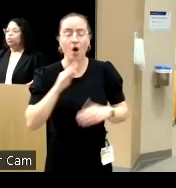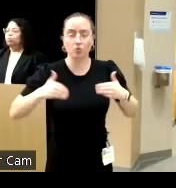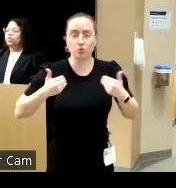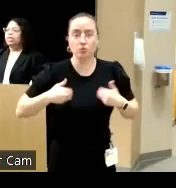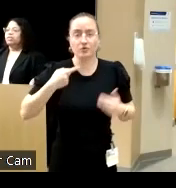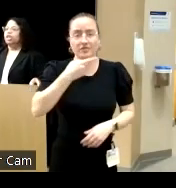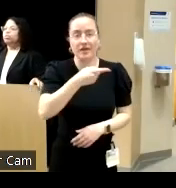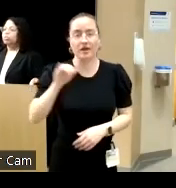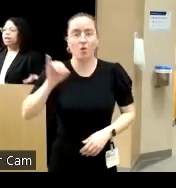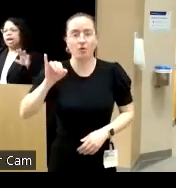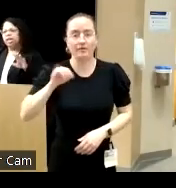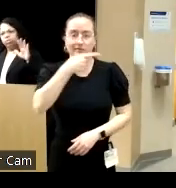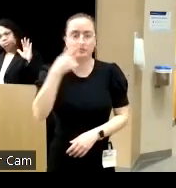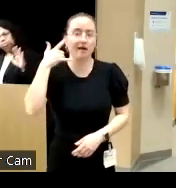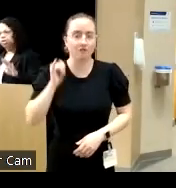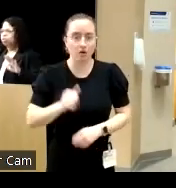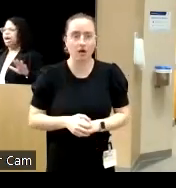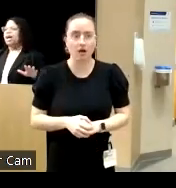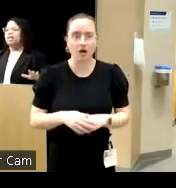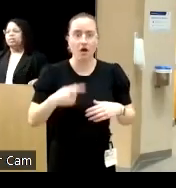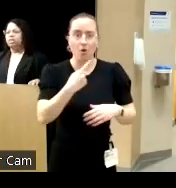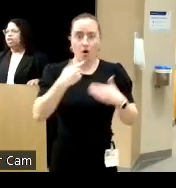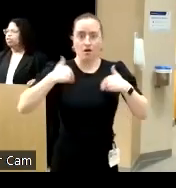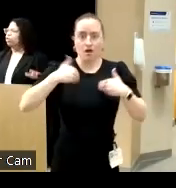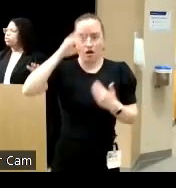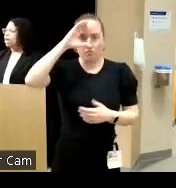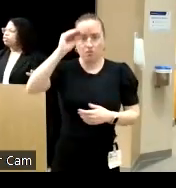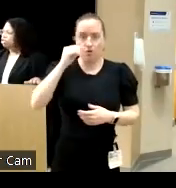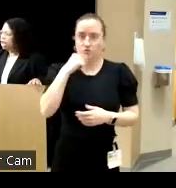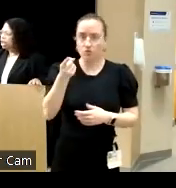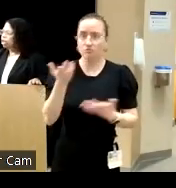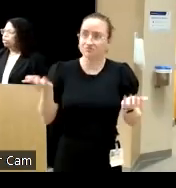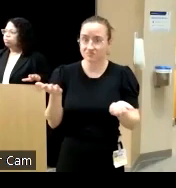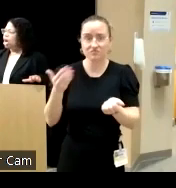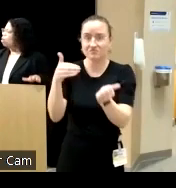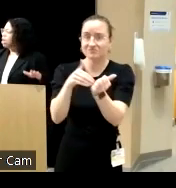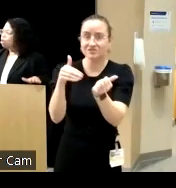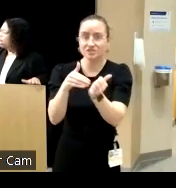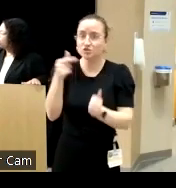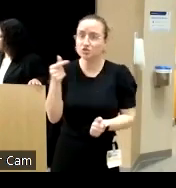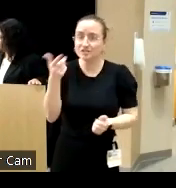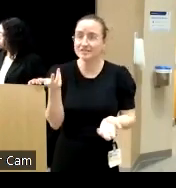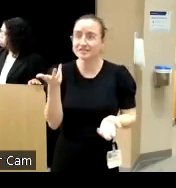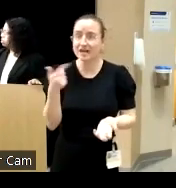in the group said to him like kind of pushed back and said you know Dr G I'm not my trauma